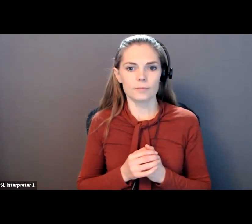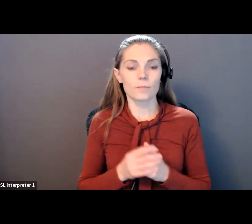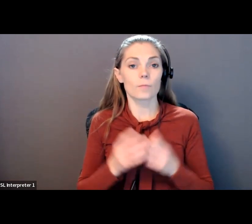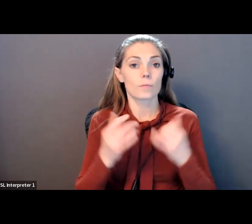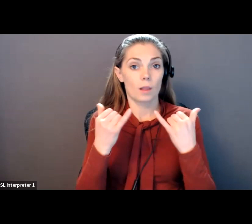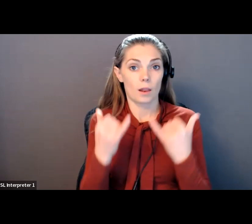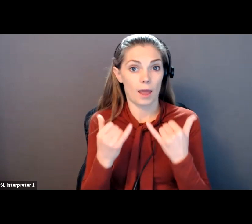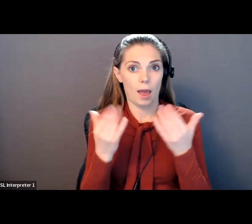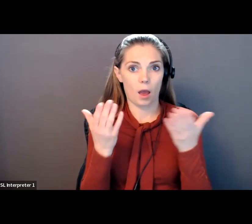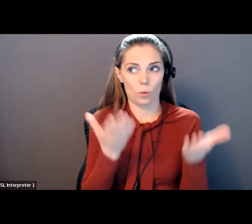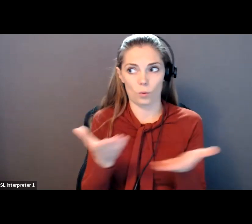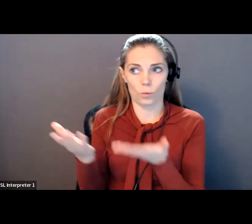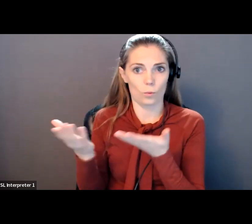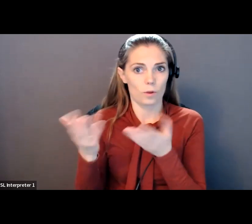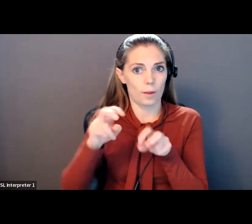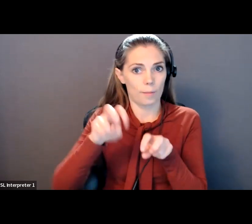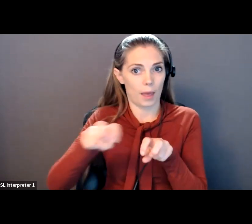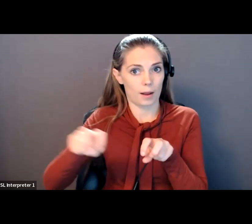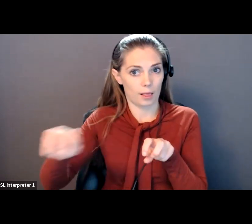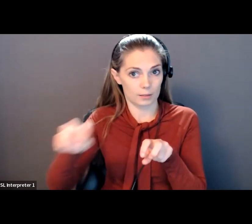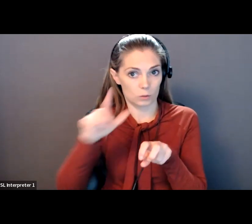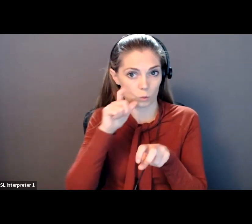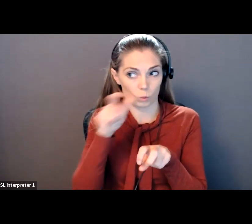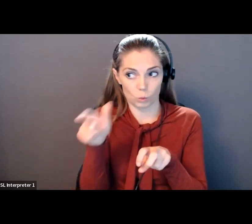panelists who are going to be there who are going to be here rather.